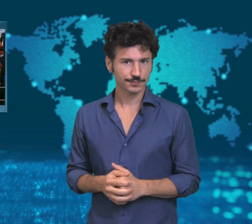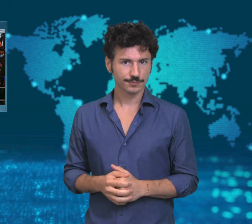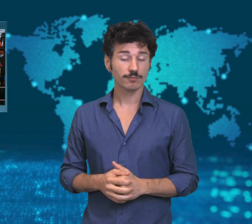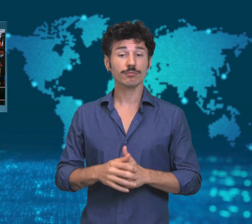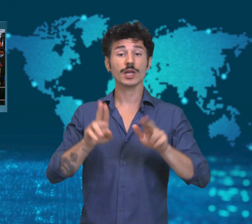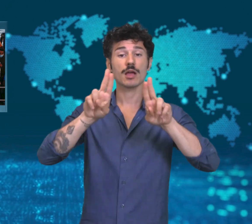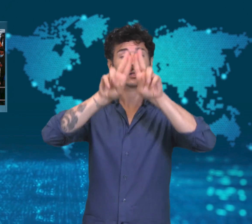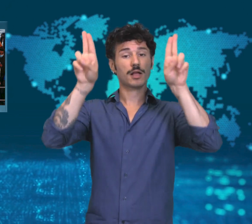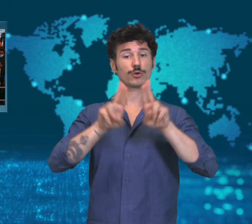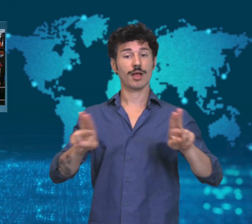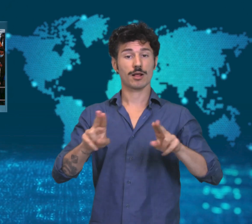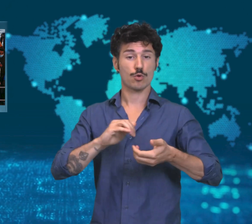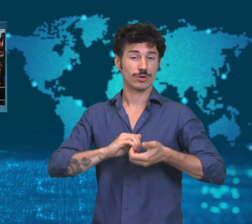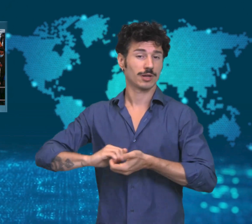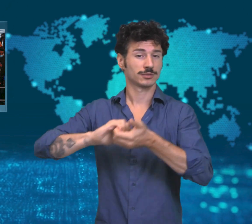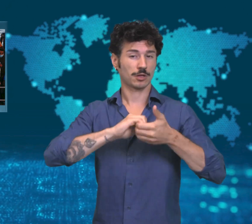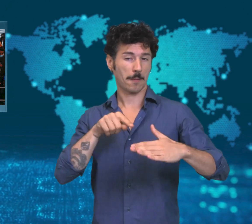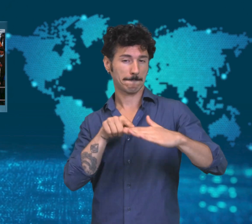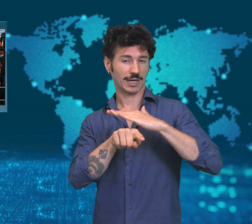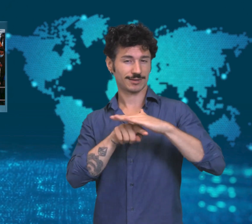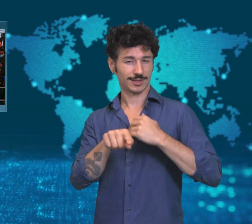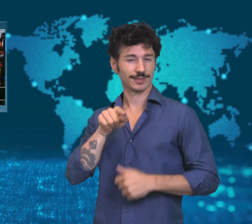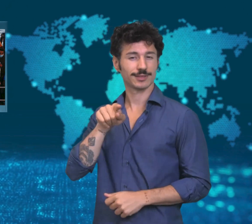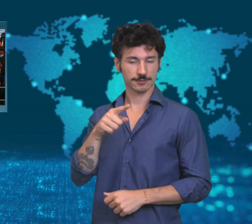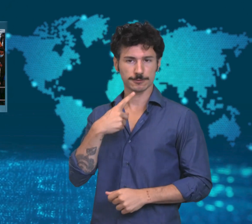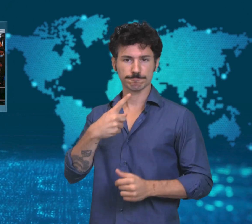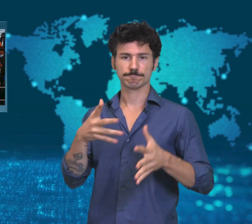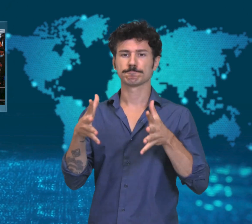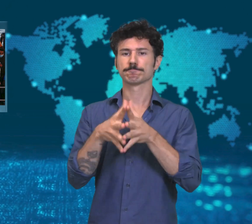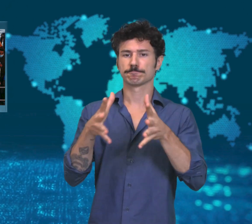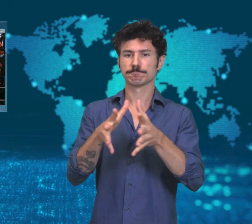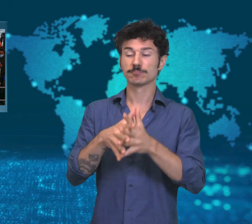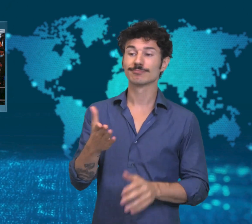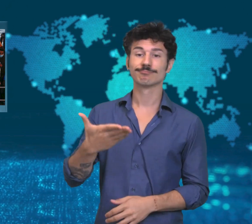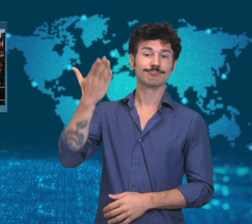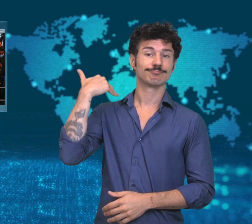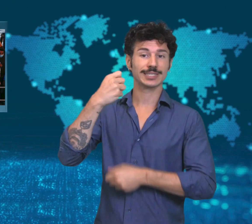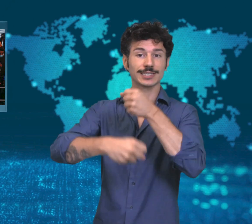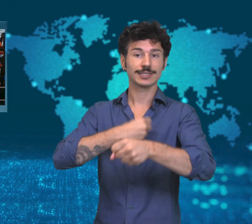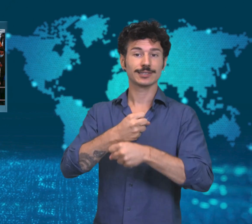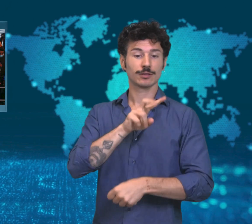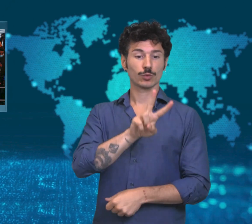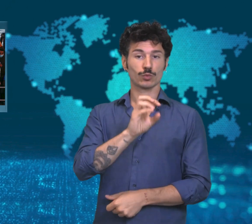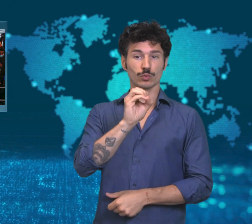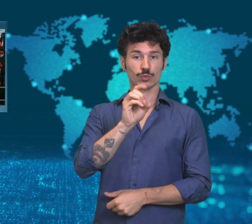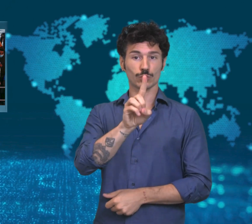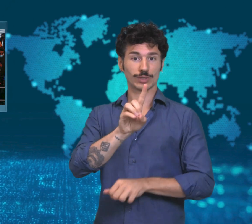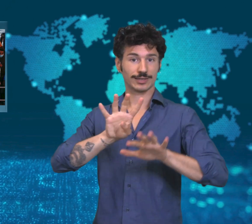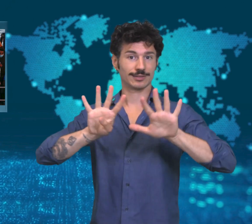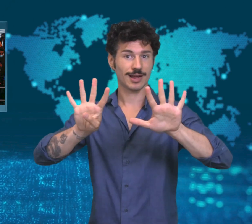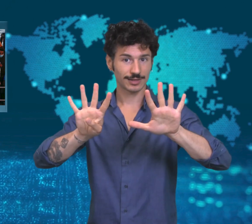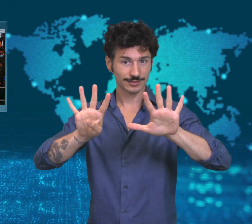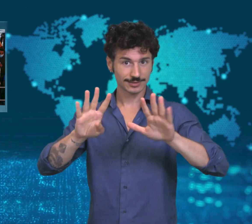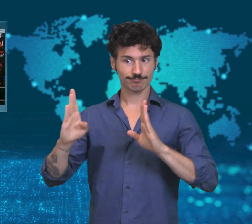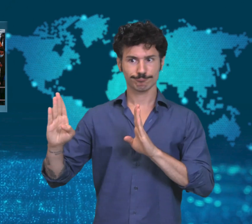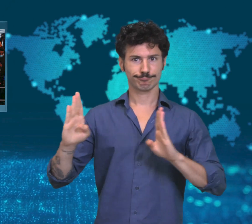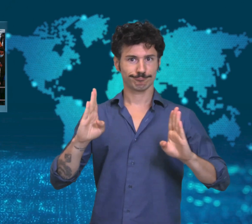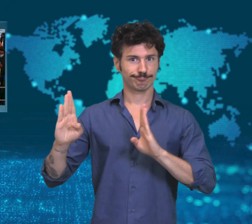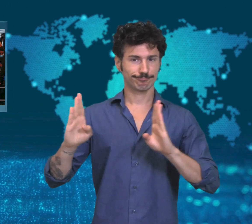The International Organization of Migrants says that in 2019 alone,